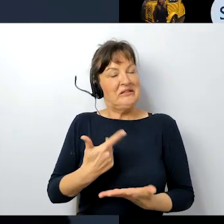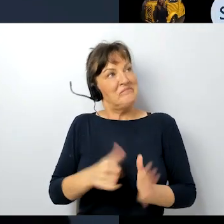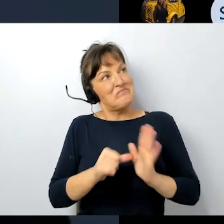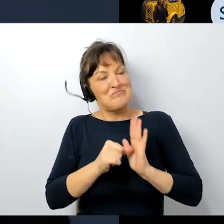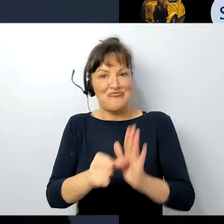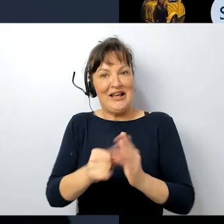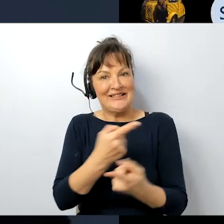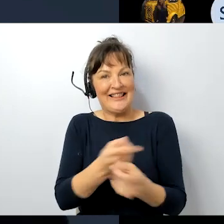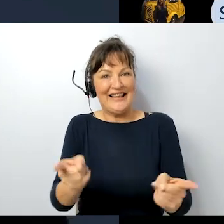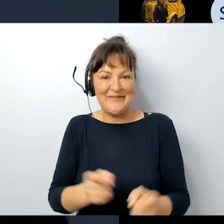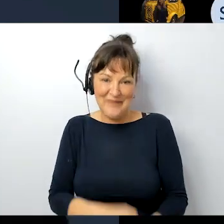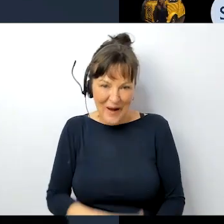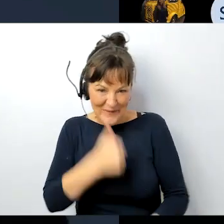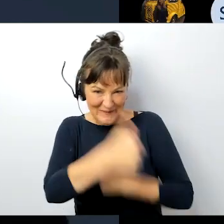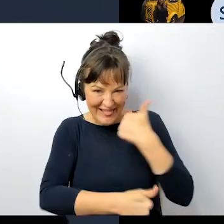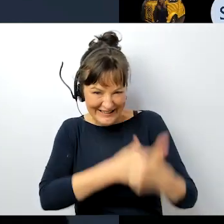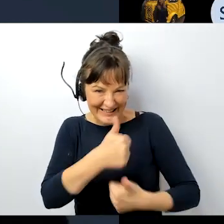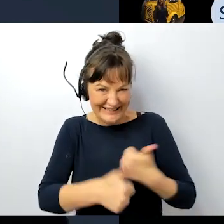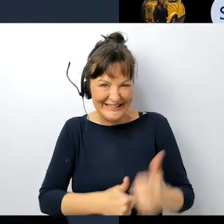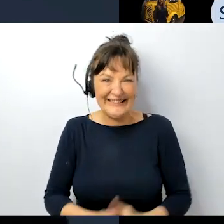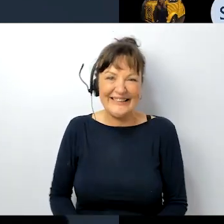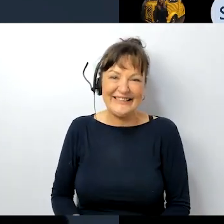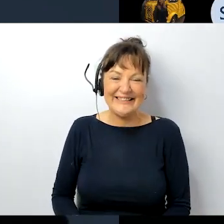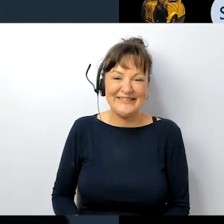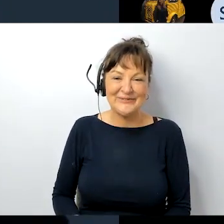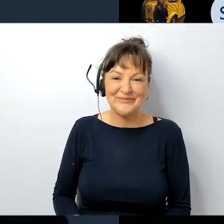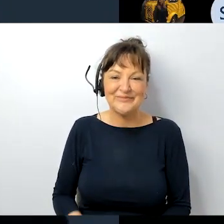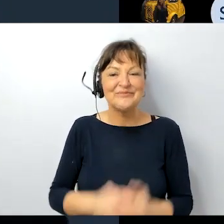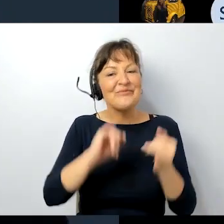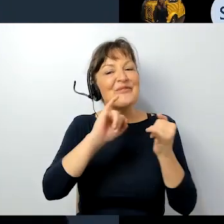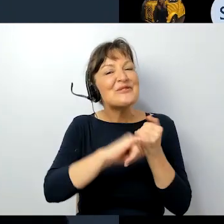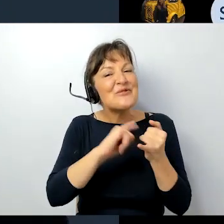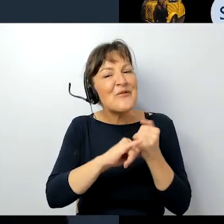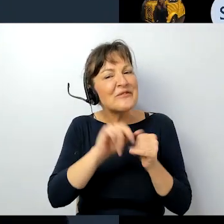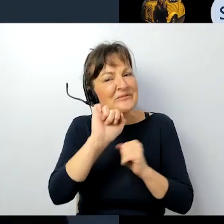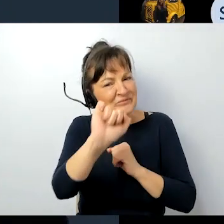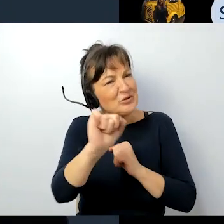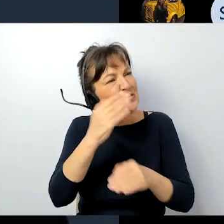maybe surprise them about stuff I had researched and that definitely helped as well. Well done,